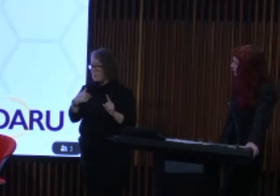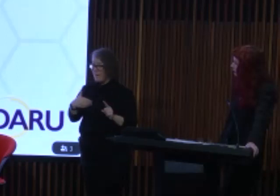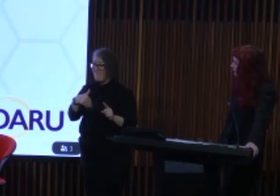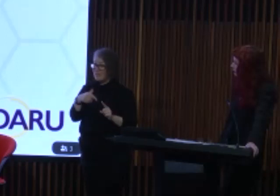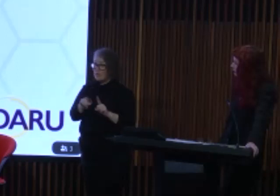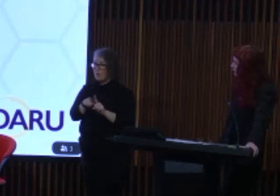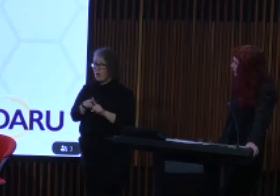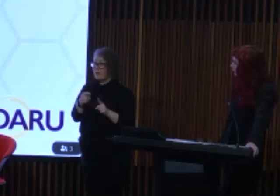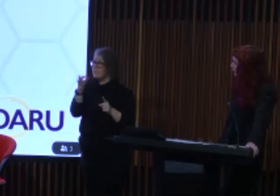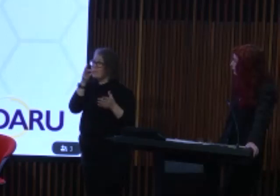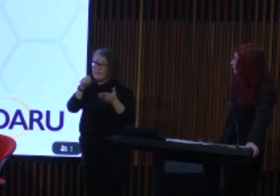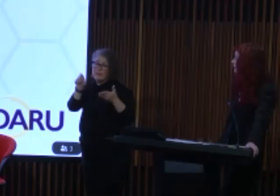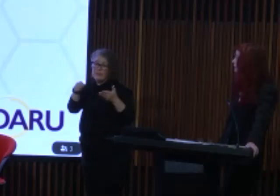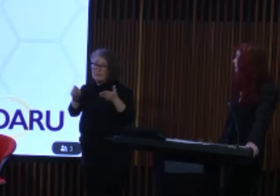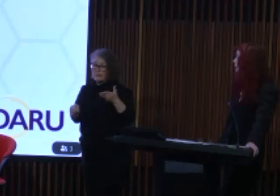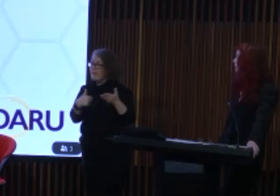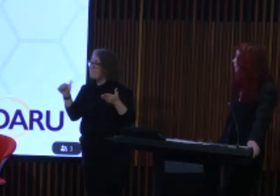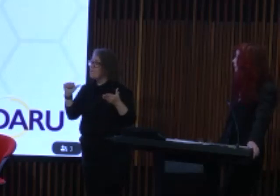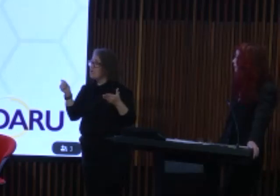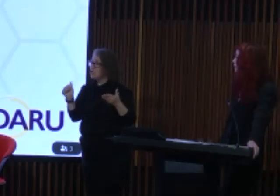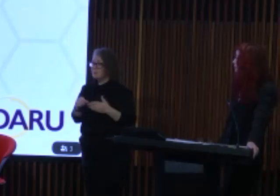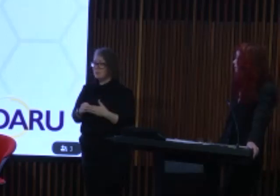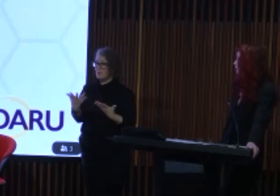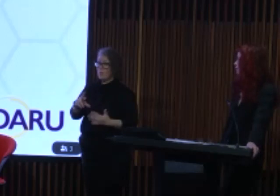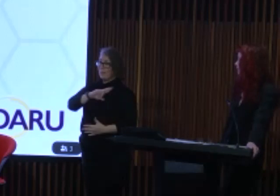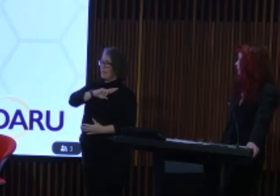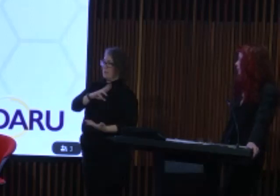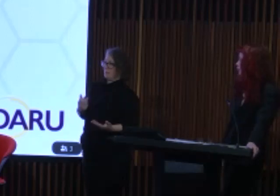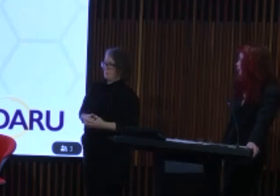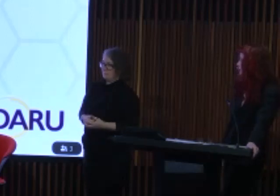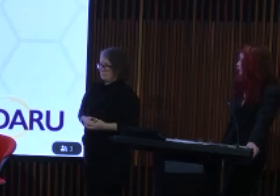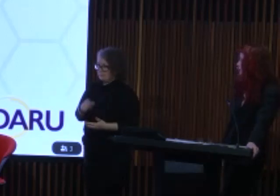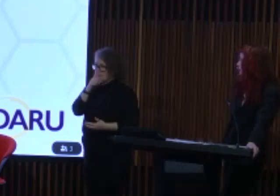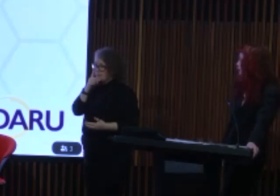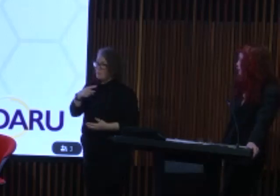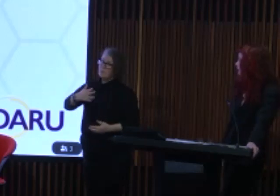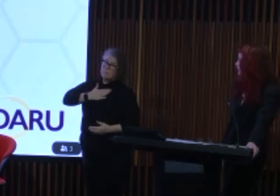and there's no accountability for it. People tend to get sent to it if they've